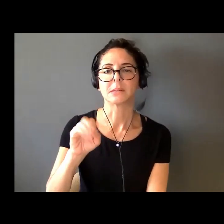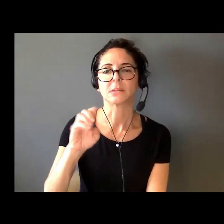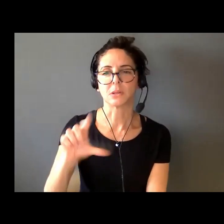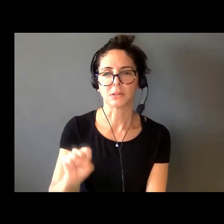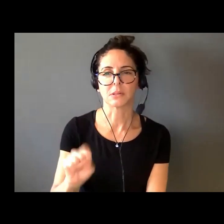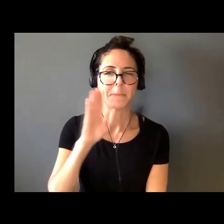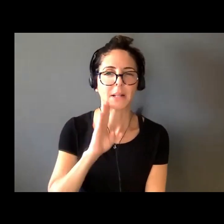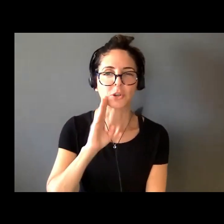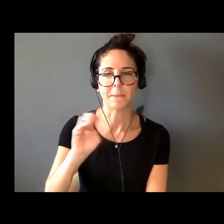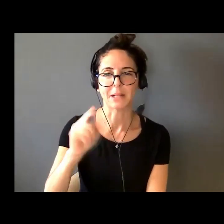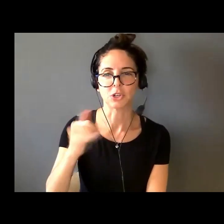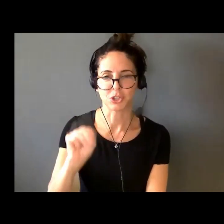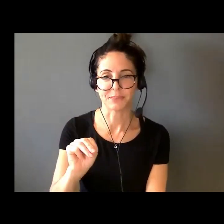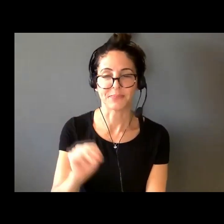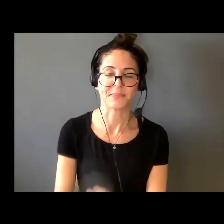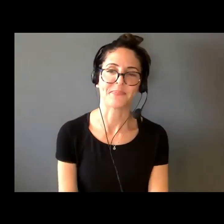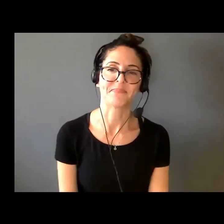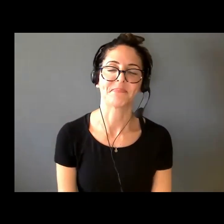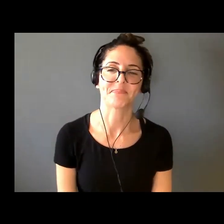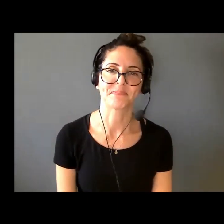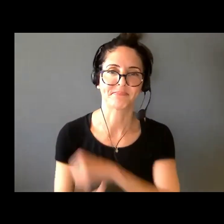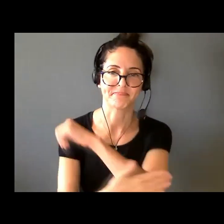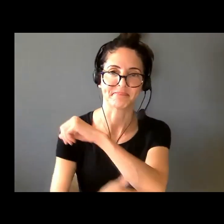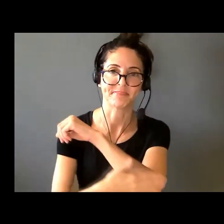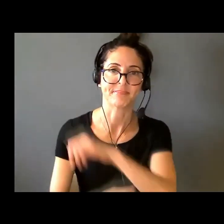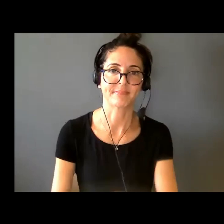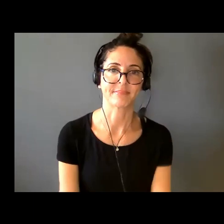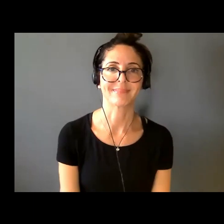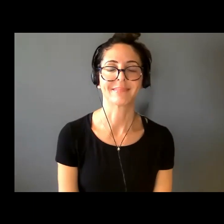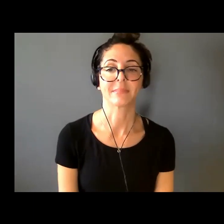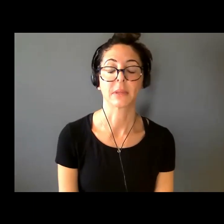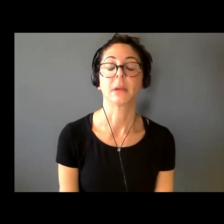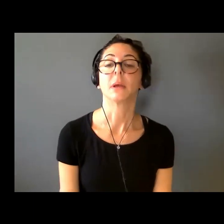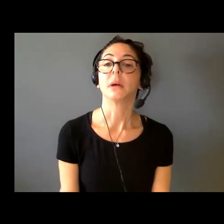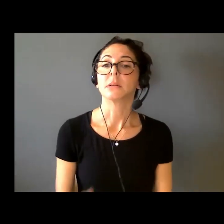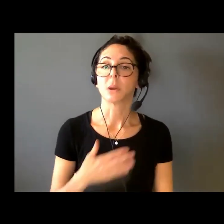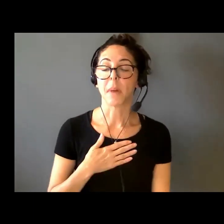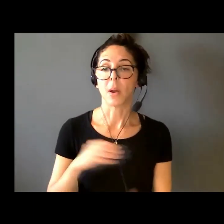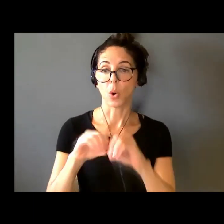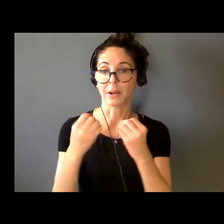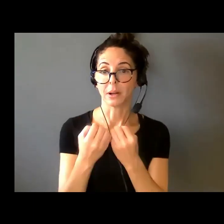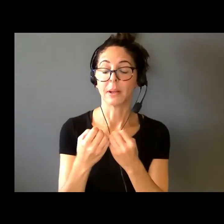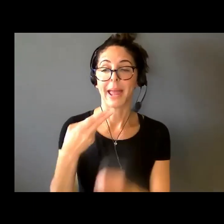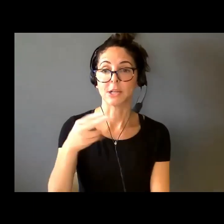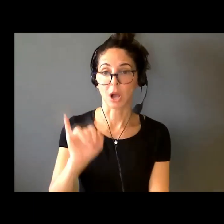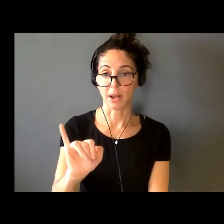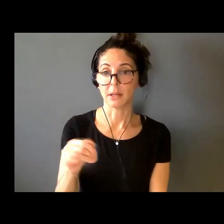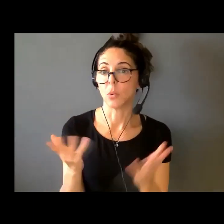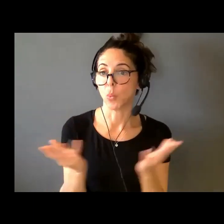So maybe something about the organization I work for, Humanity and Inclusion is an independent and